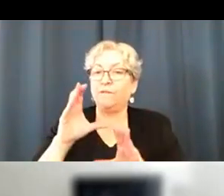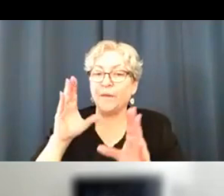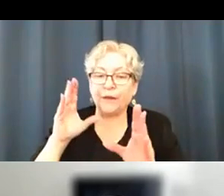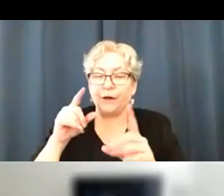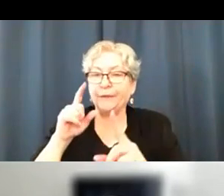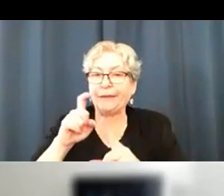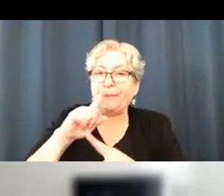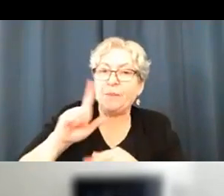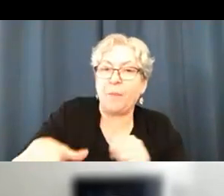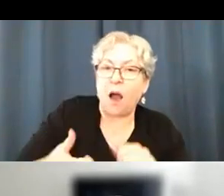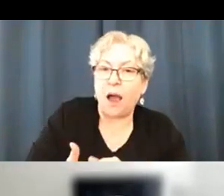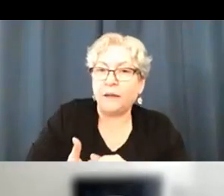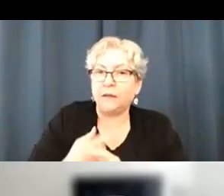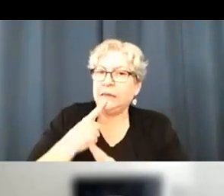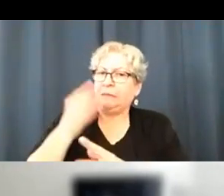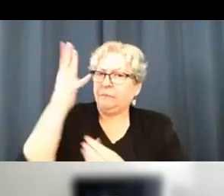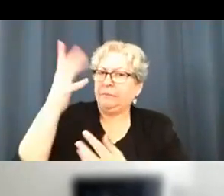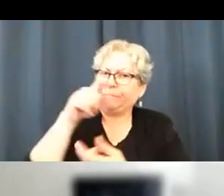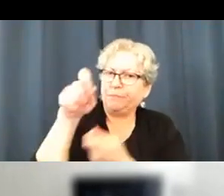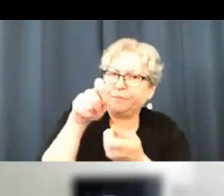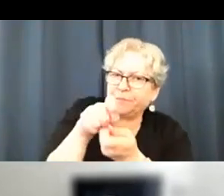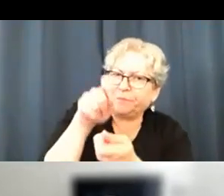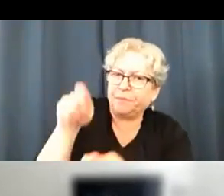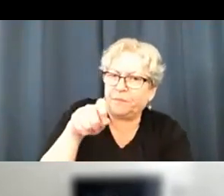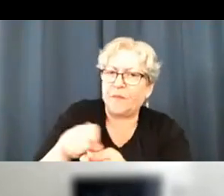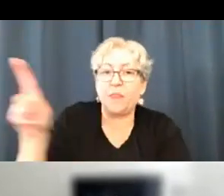as specific as possible for these vendors. A lot of them will fix these problems.